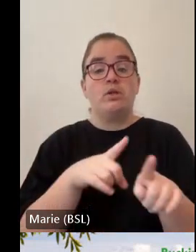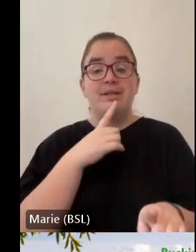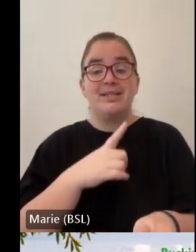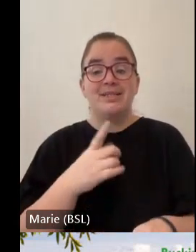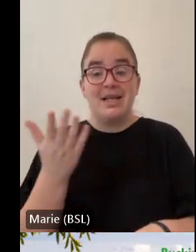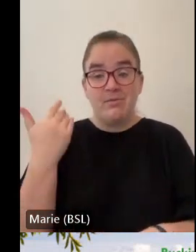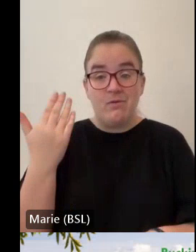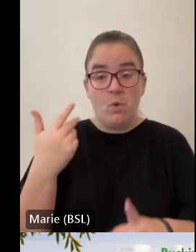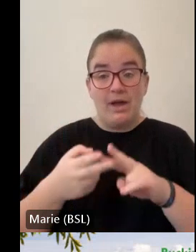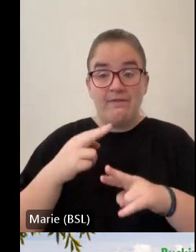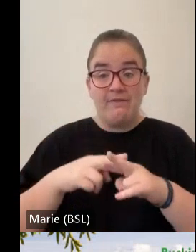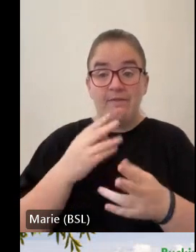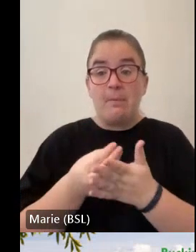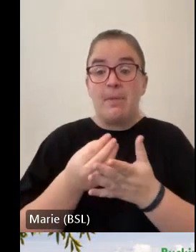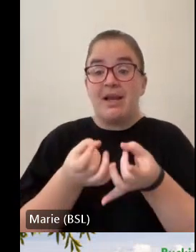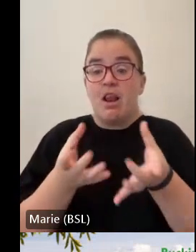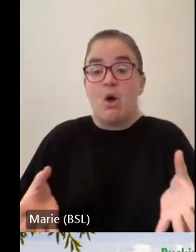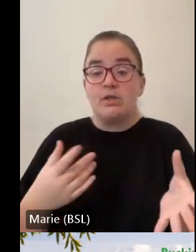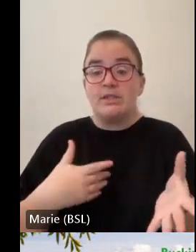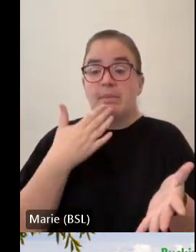money, do contact your bank.